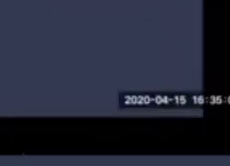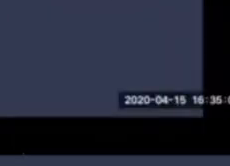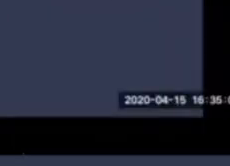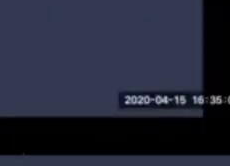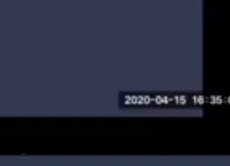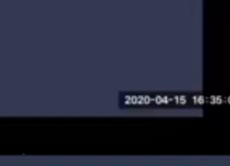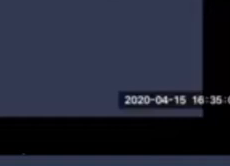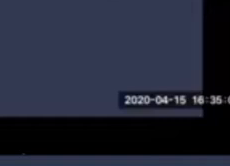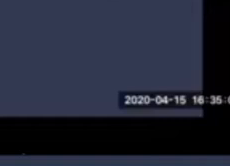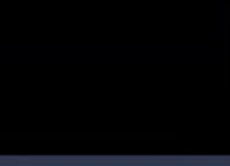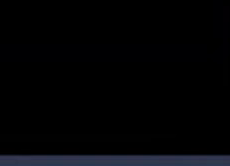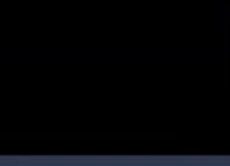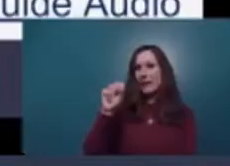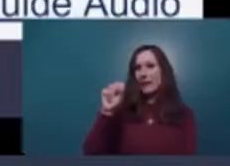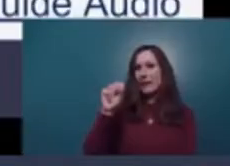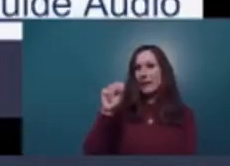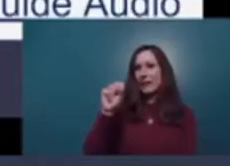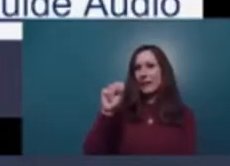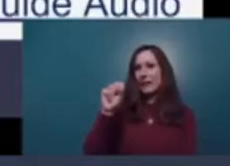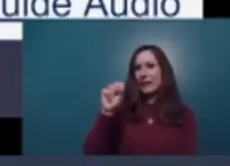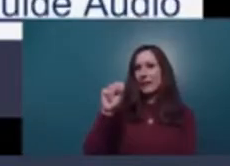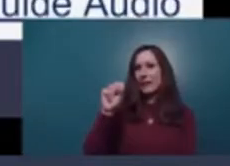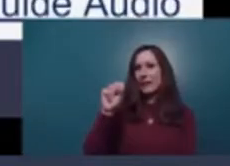And I just launched the poll now.